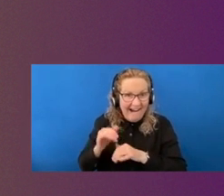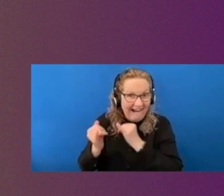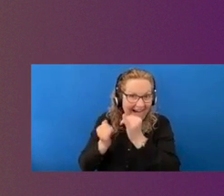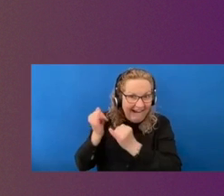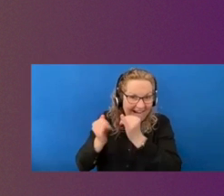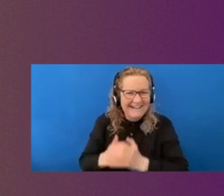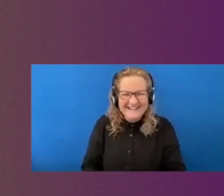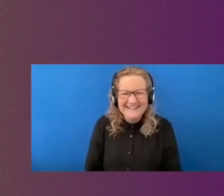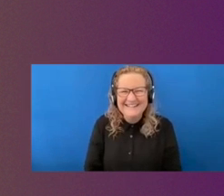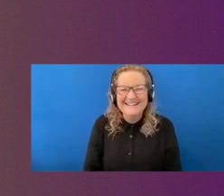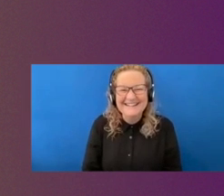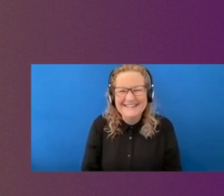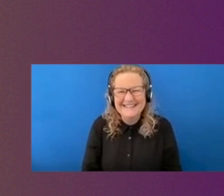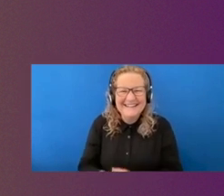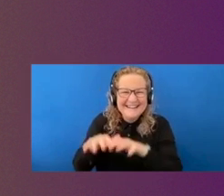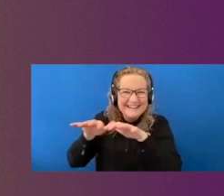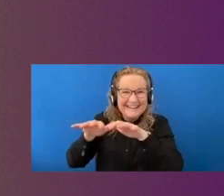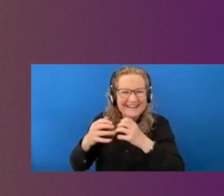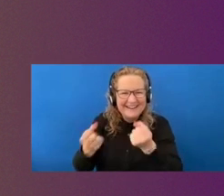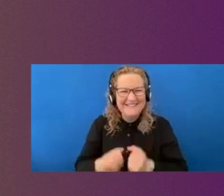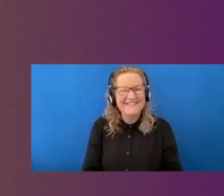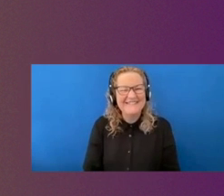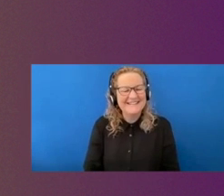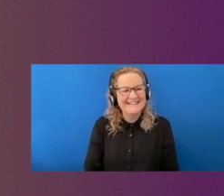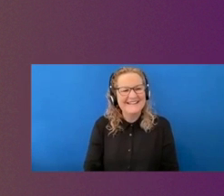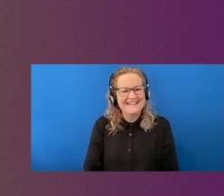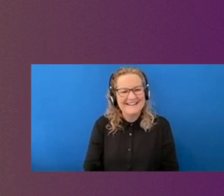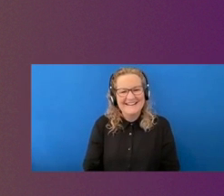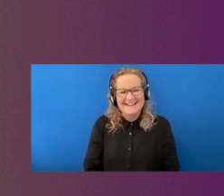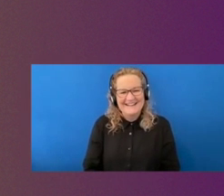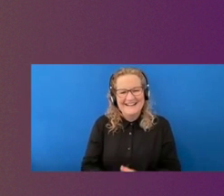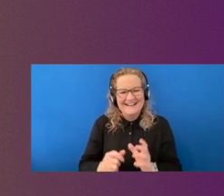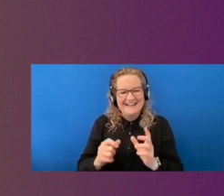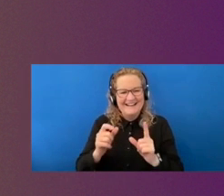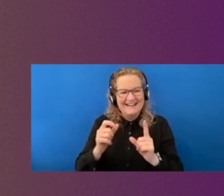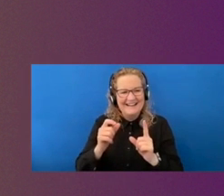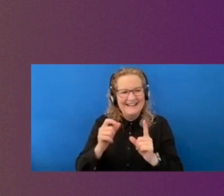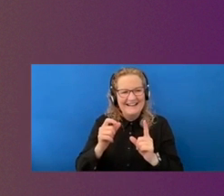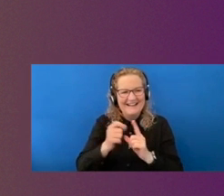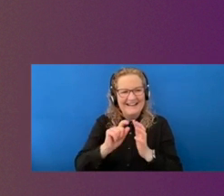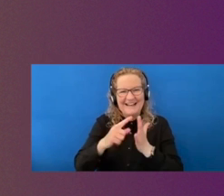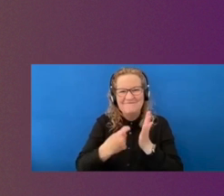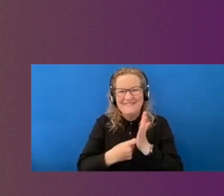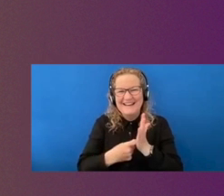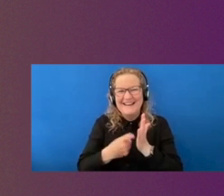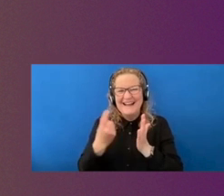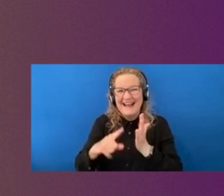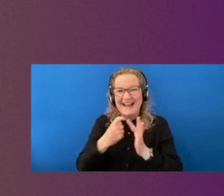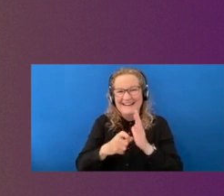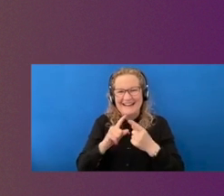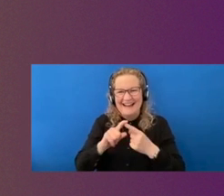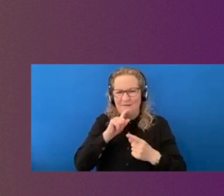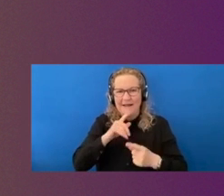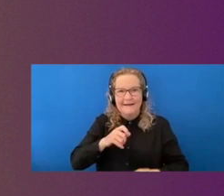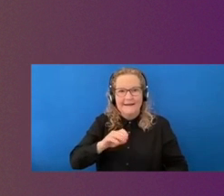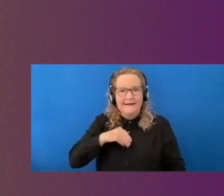there but um i'm sure Pete and Kate will we'll get over it okay um now Julie the next question